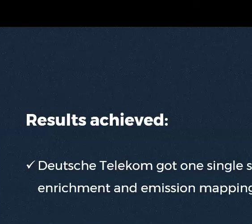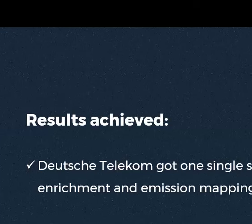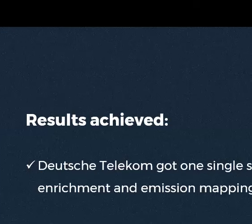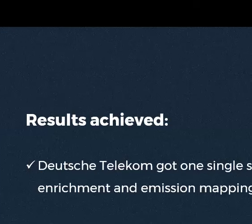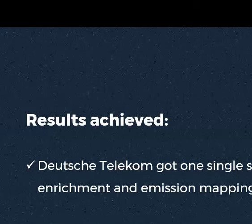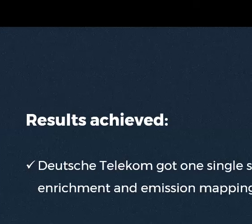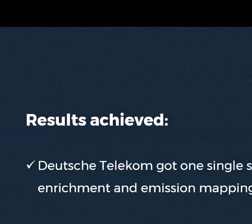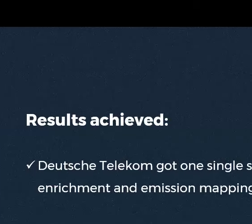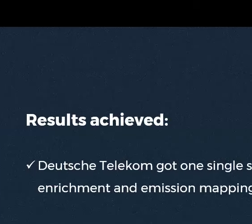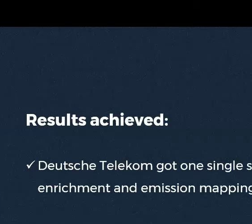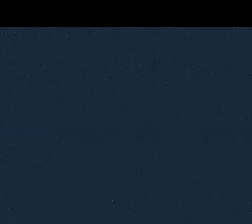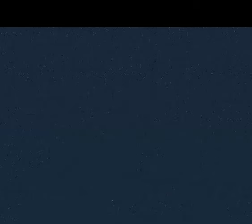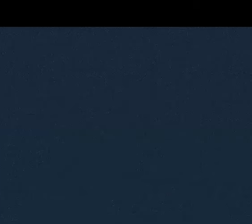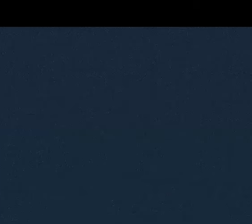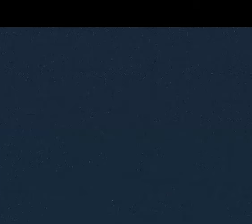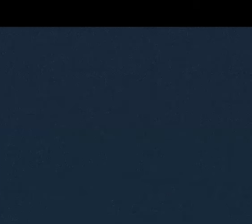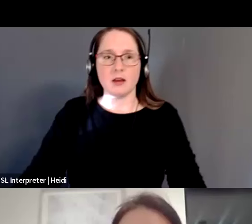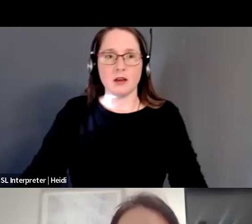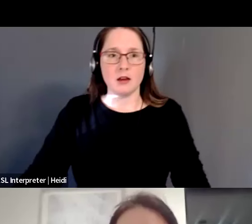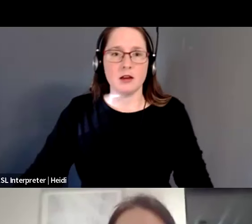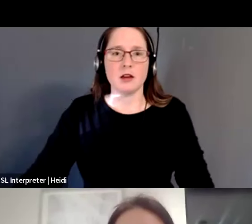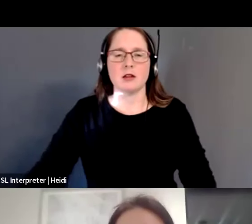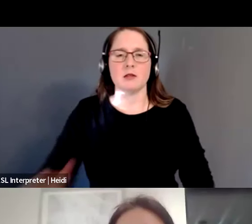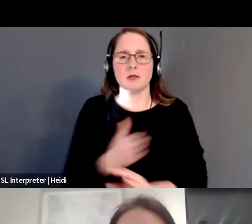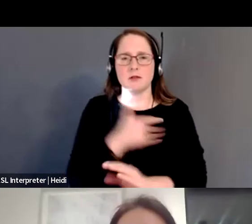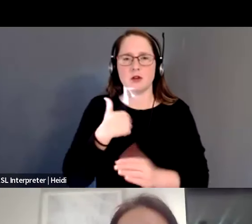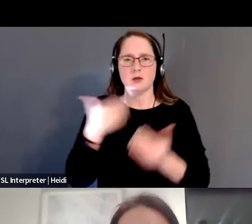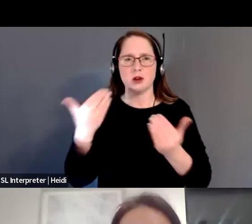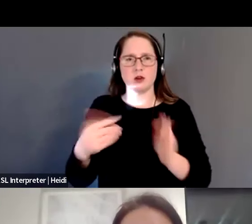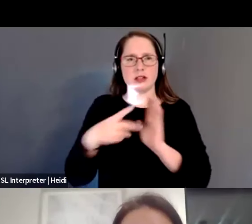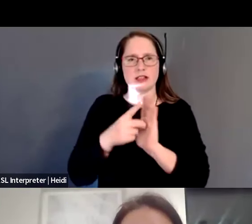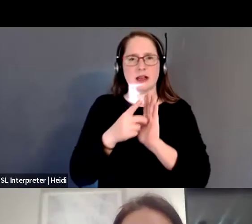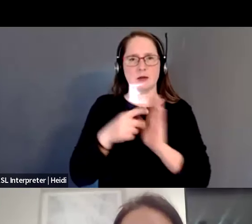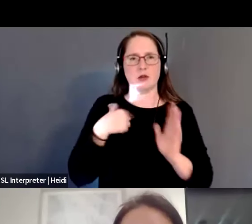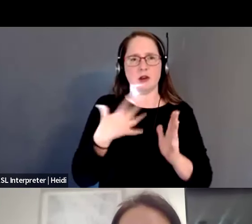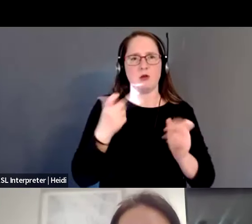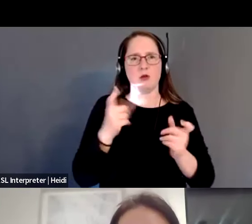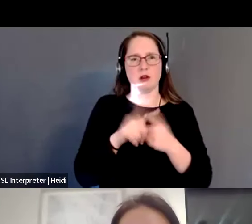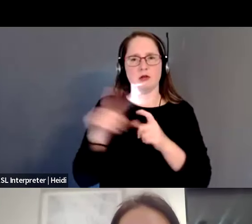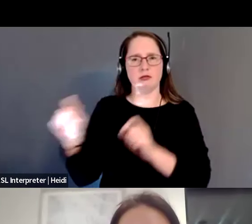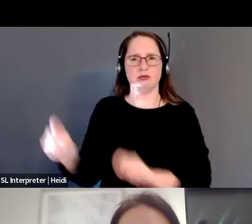And before going into the demo, I would like to go and show some examples